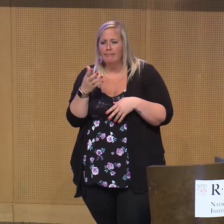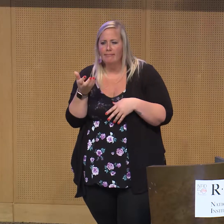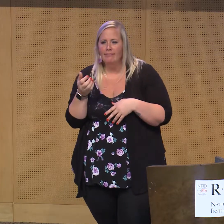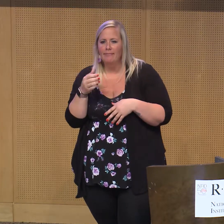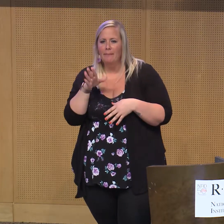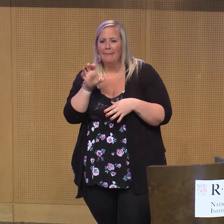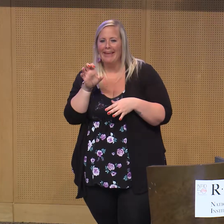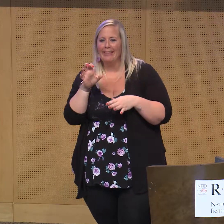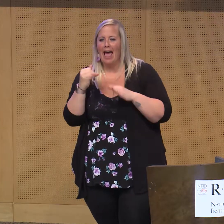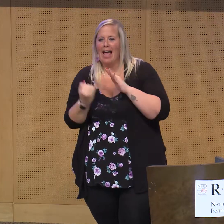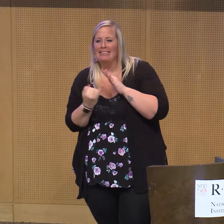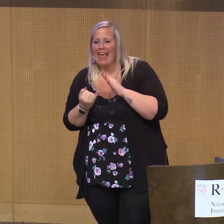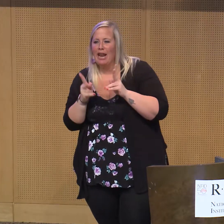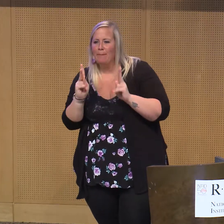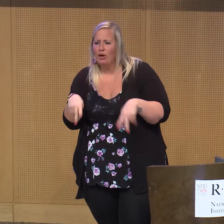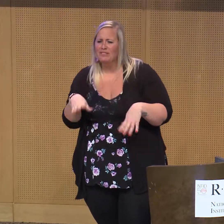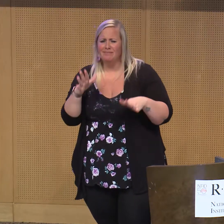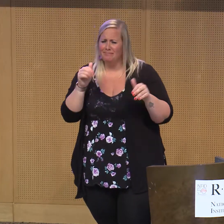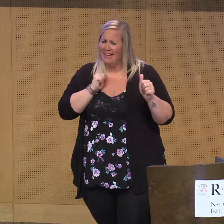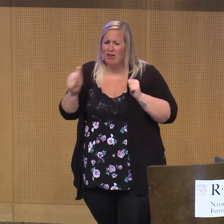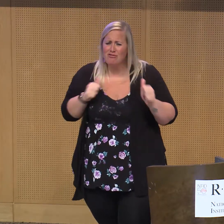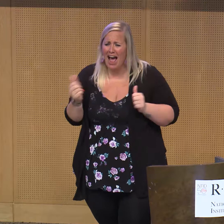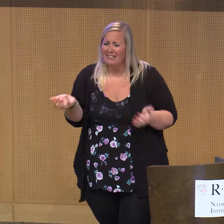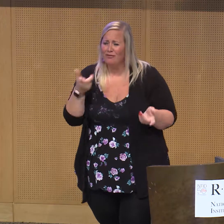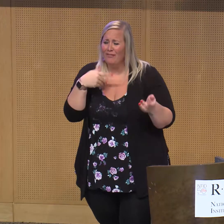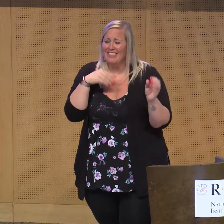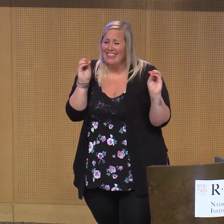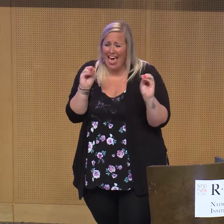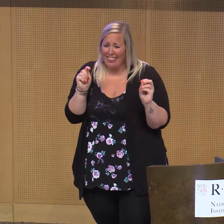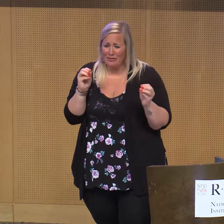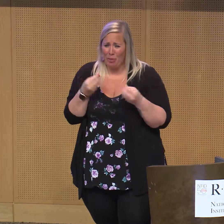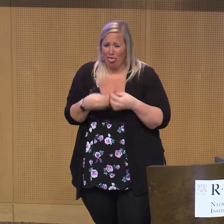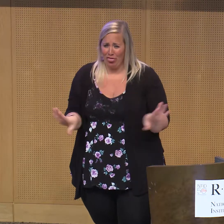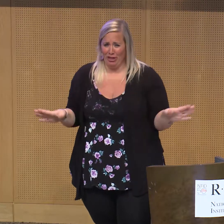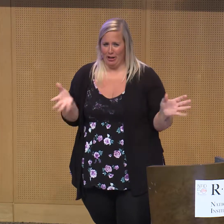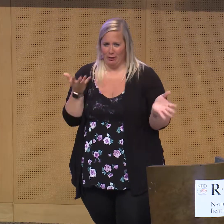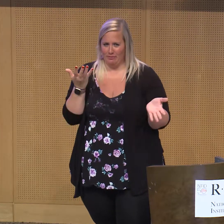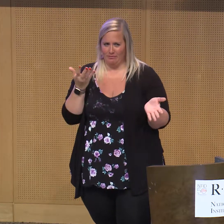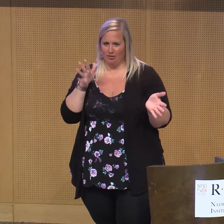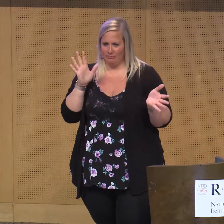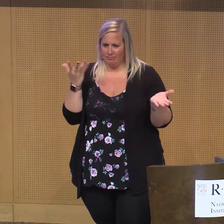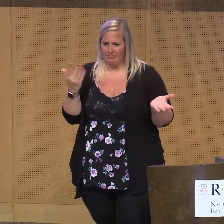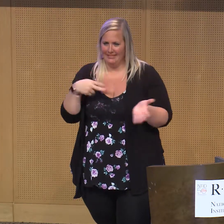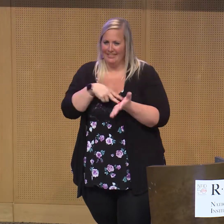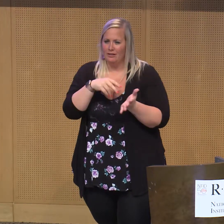Don't just isolate yourself. Be assertive. You have nothing to lose.